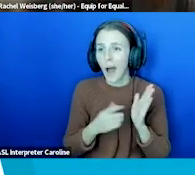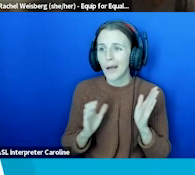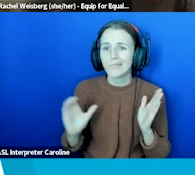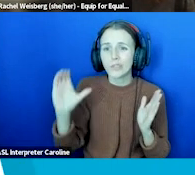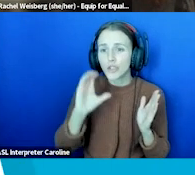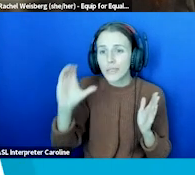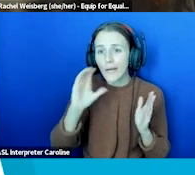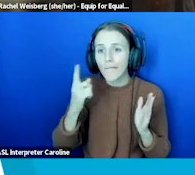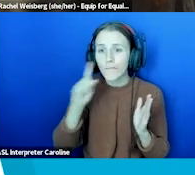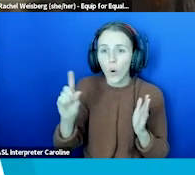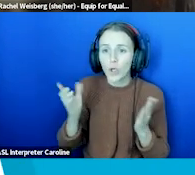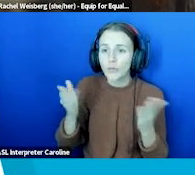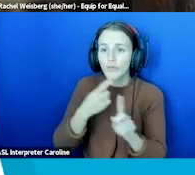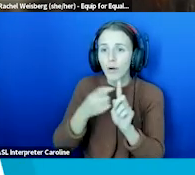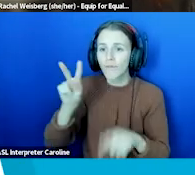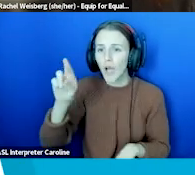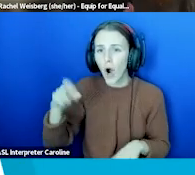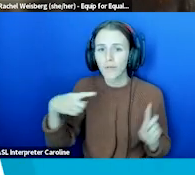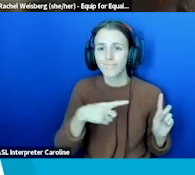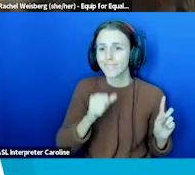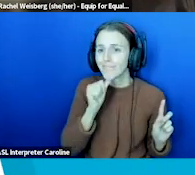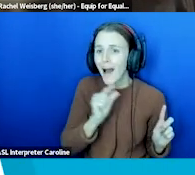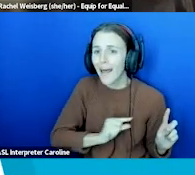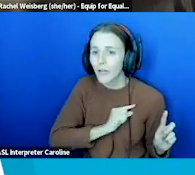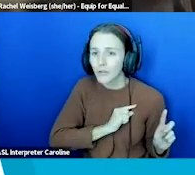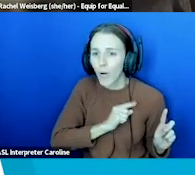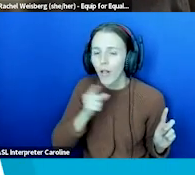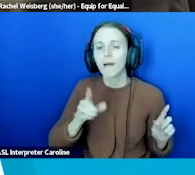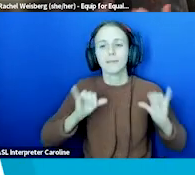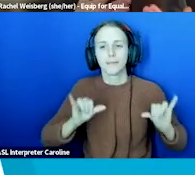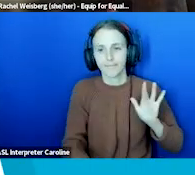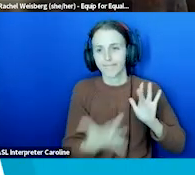OTHER TYPES OF SERVICES WE PROVIDE,